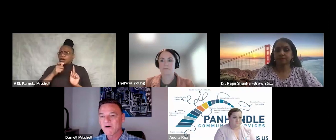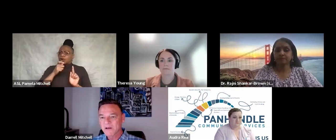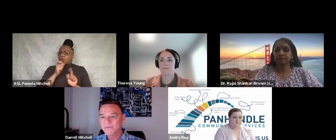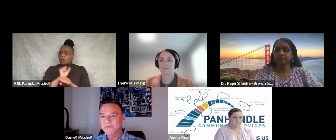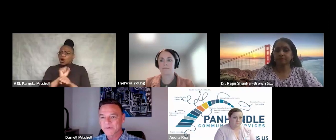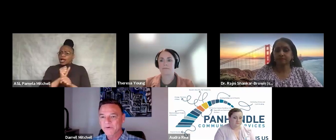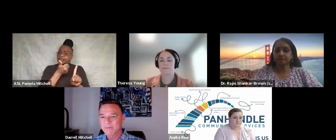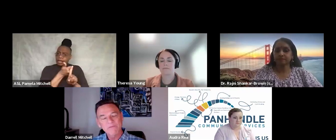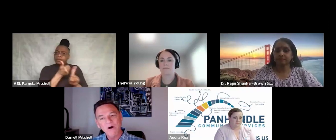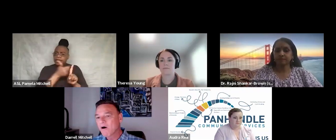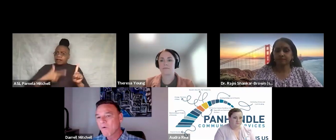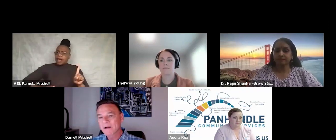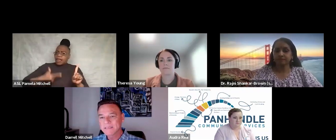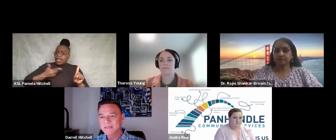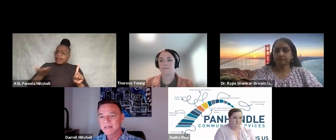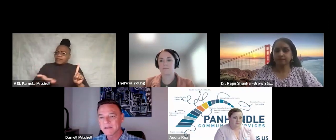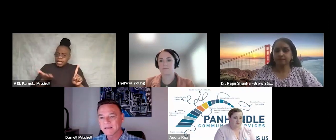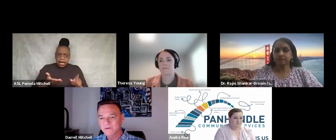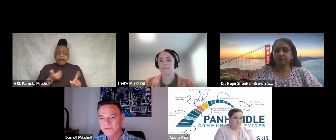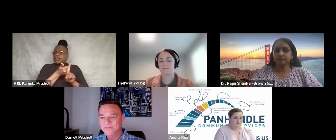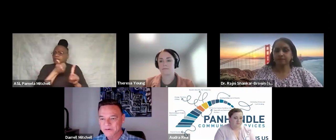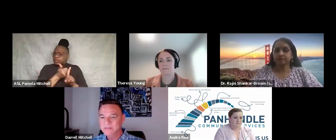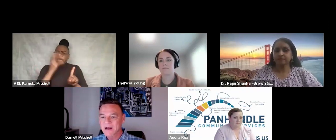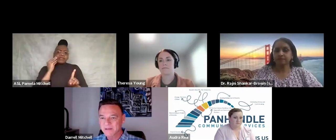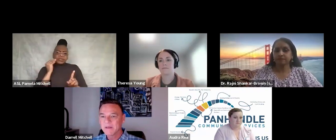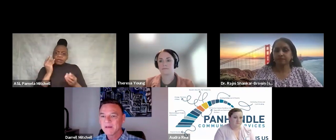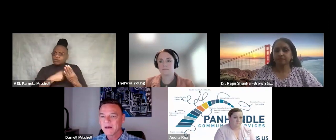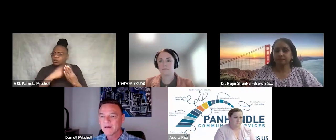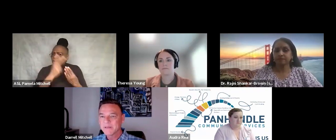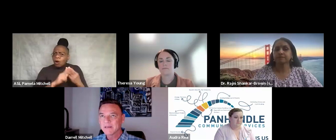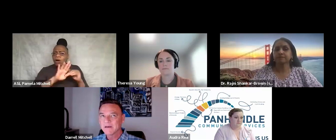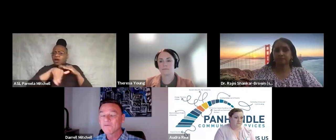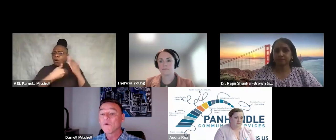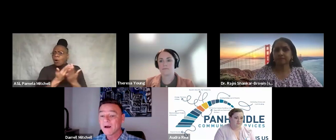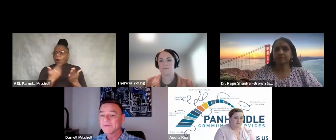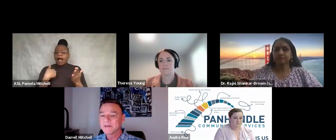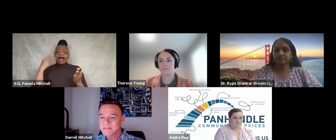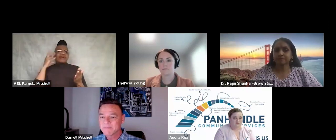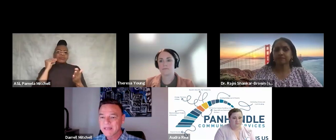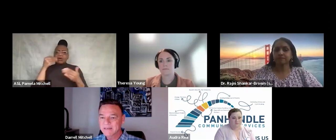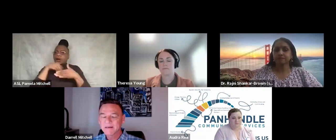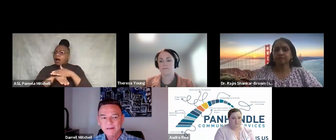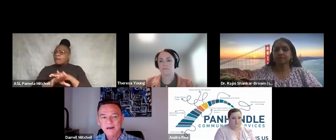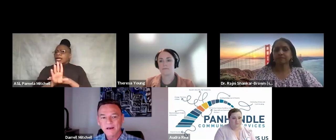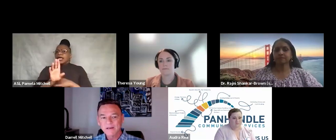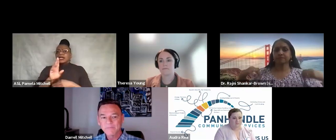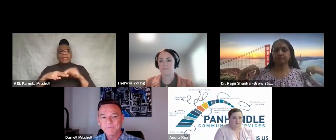they've all come through the program, they've all walked in, and, you know, for that first time, being overwhelmed and intimidated,